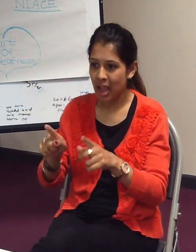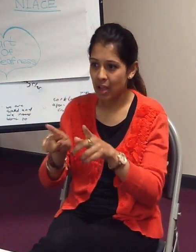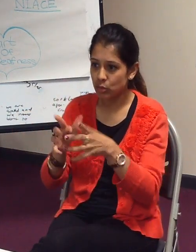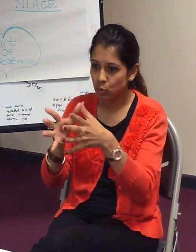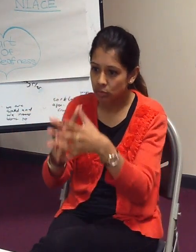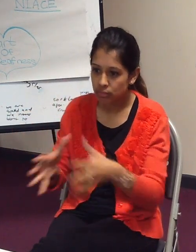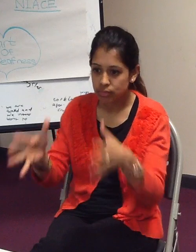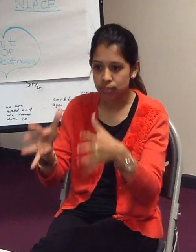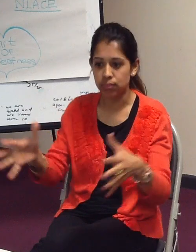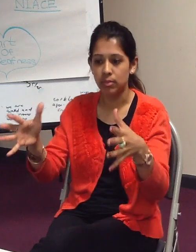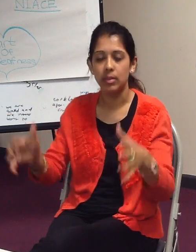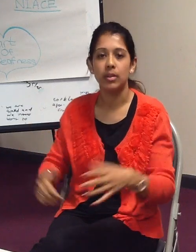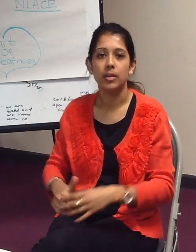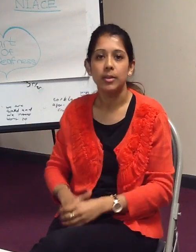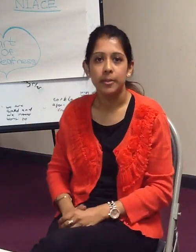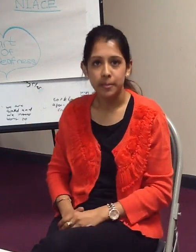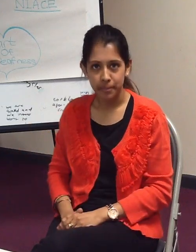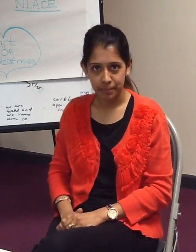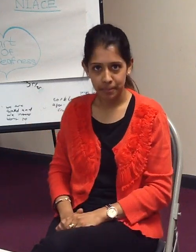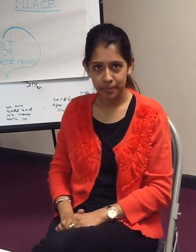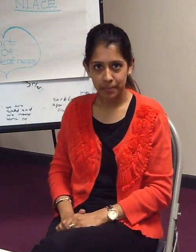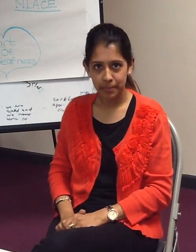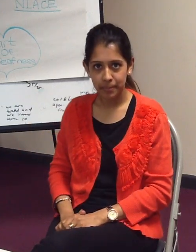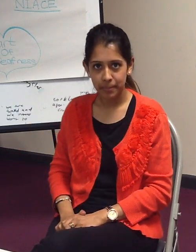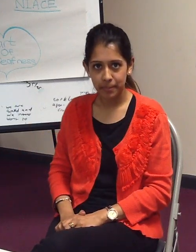This will ensure high turn-outs of audiences.